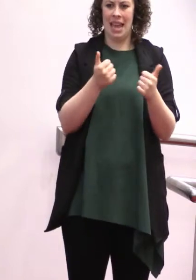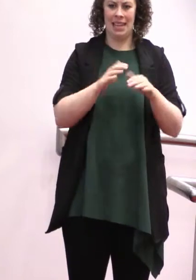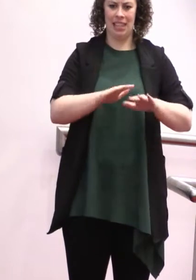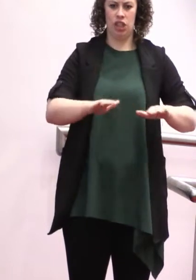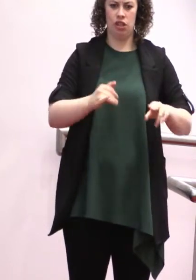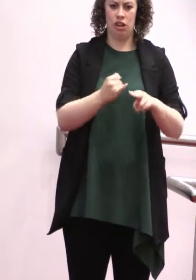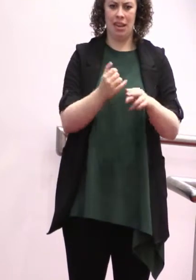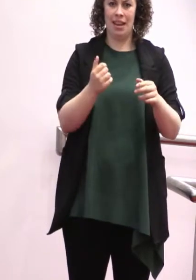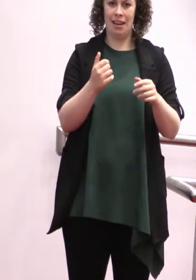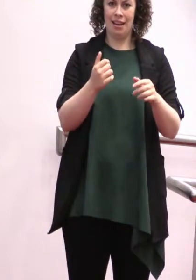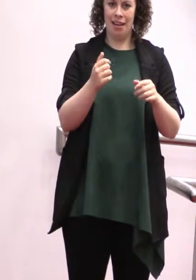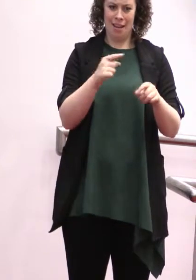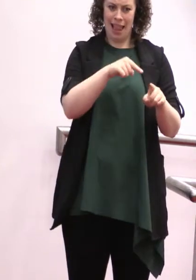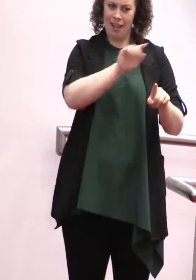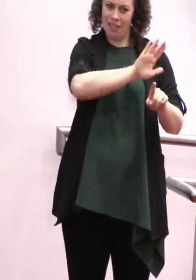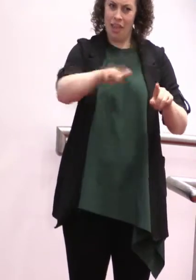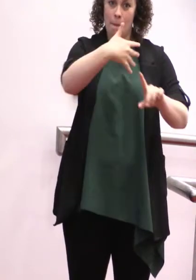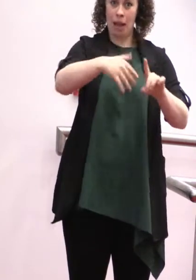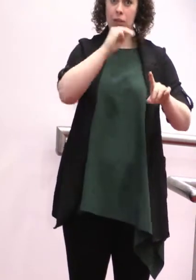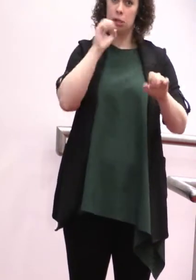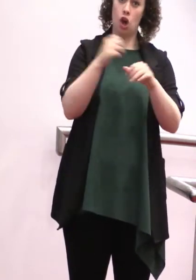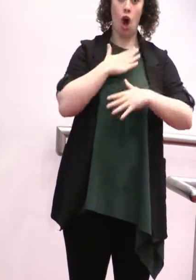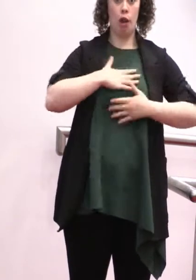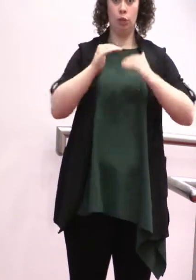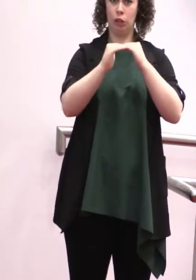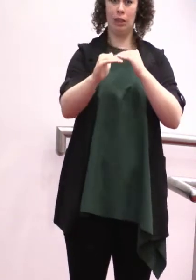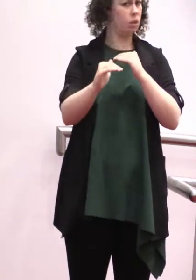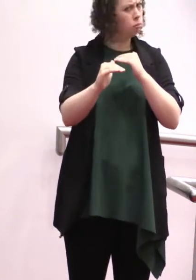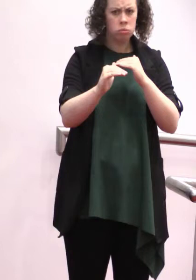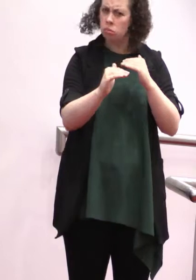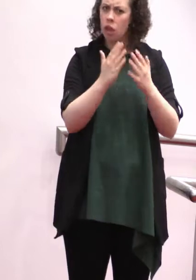them emotionally are in a good place.